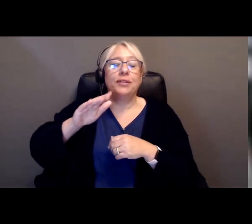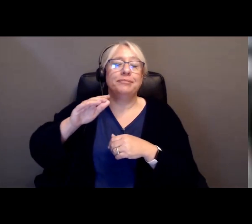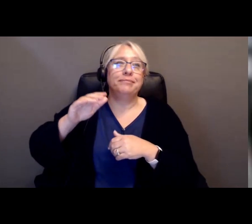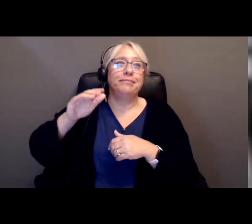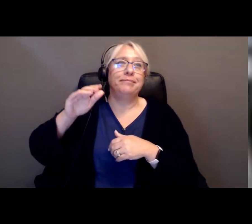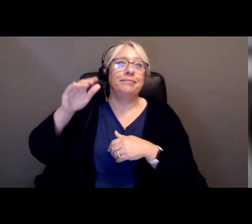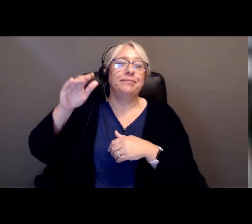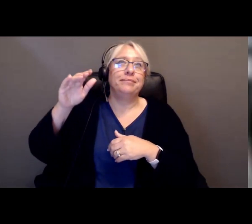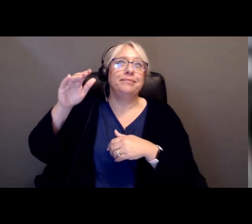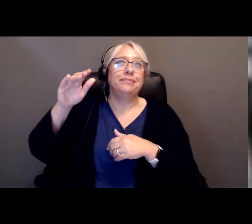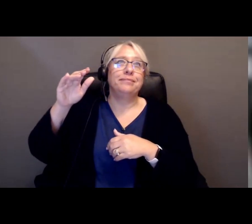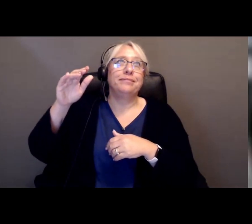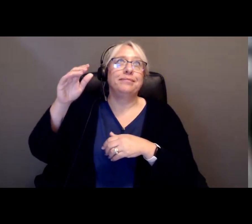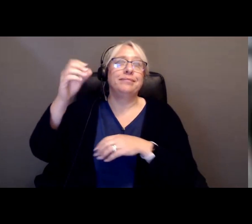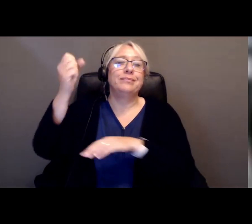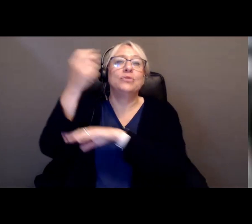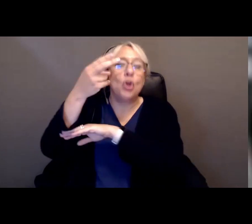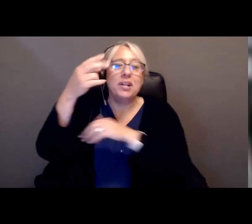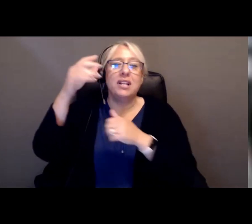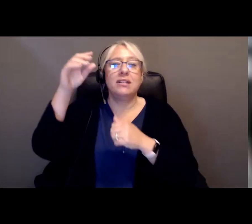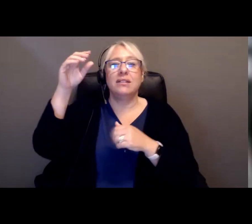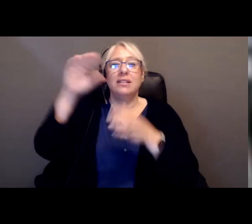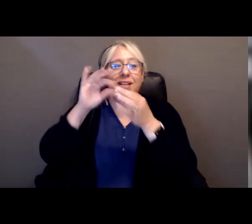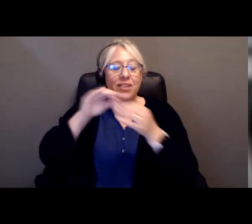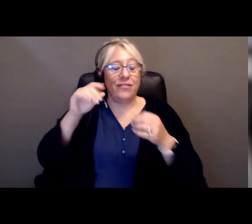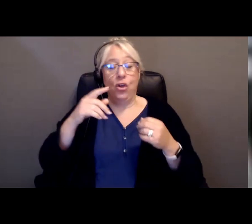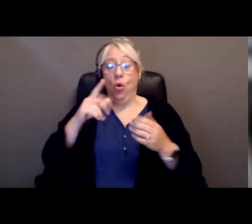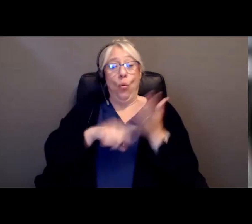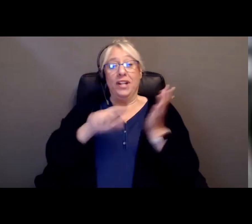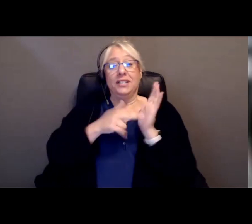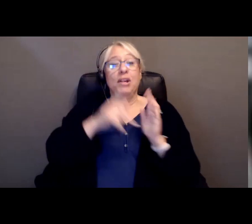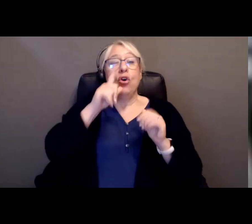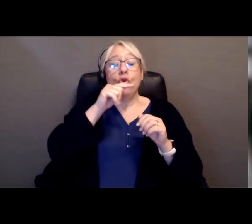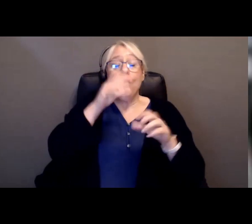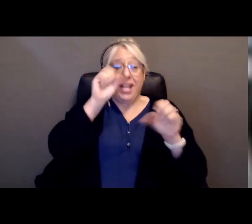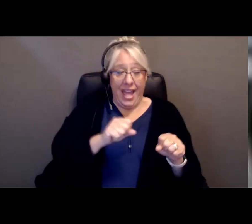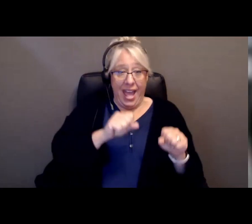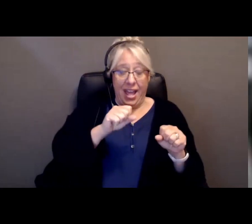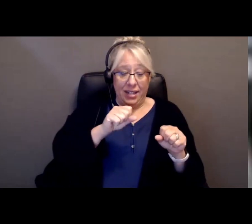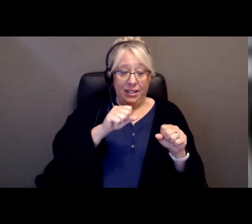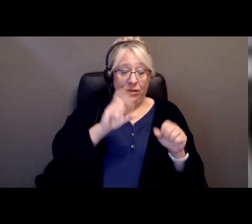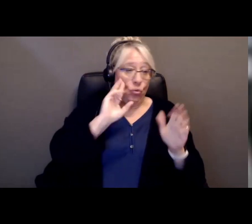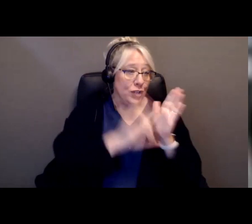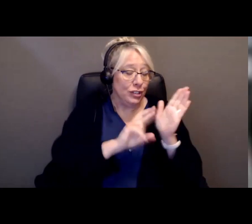What does it mean to -- who gets researched and who doesn’t? Going back to Jennifer, your point